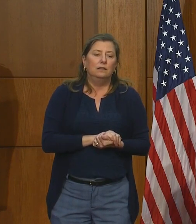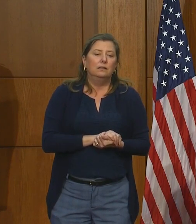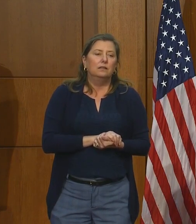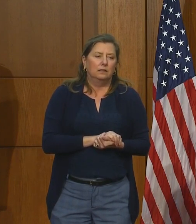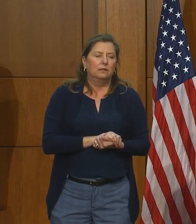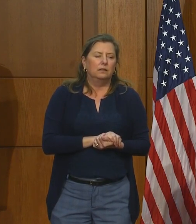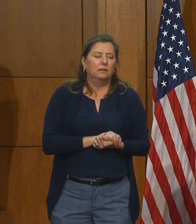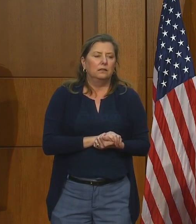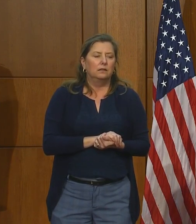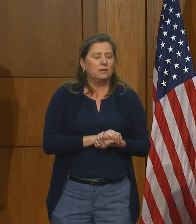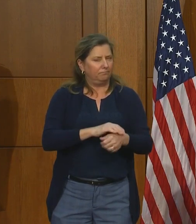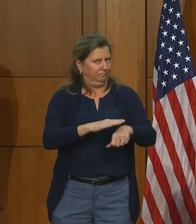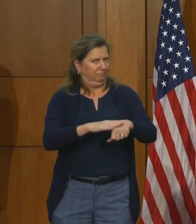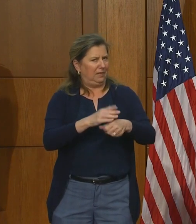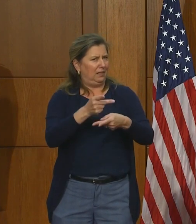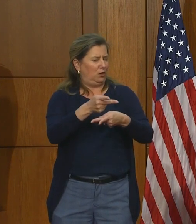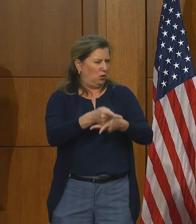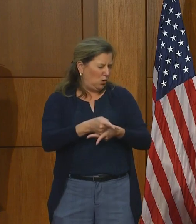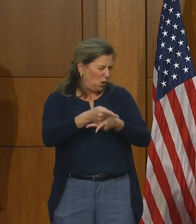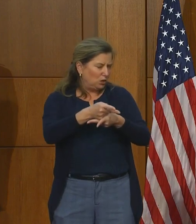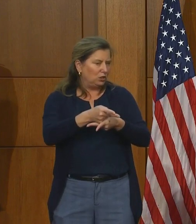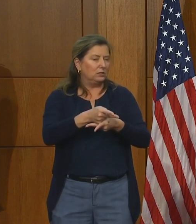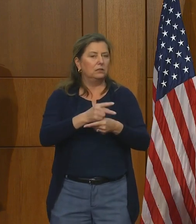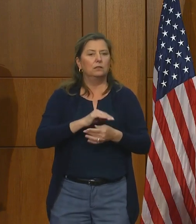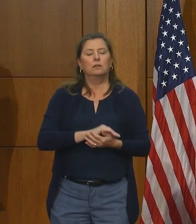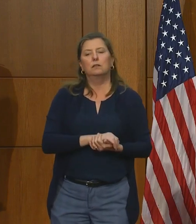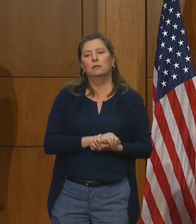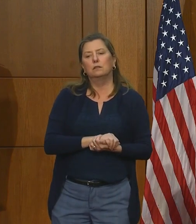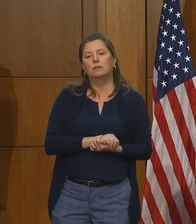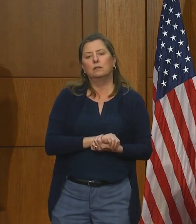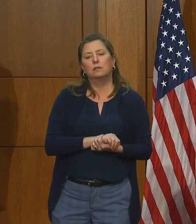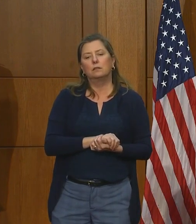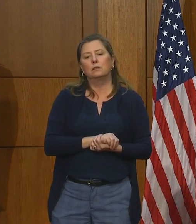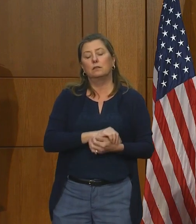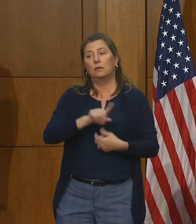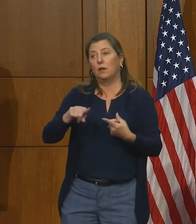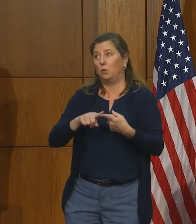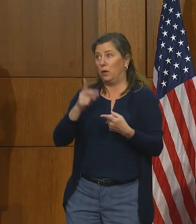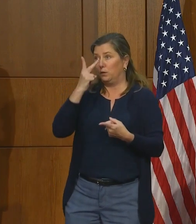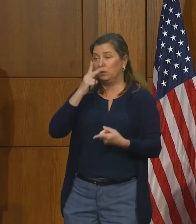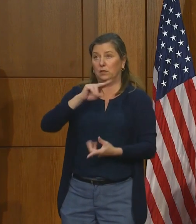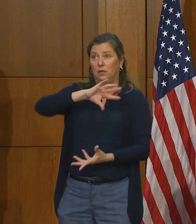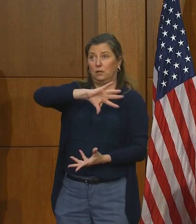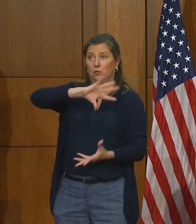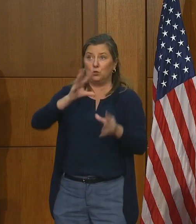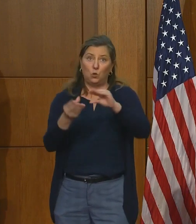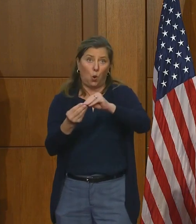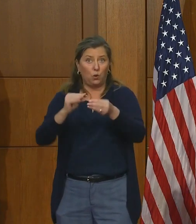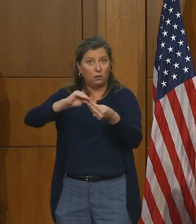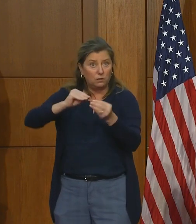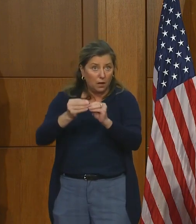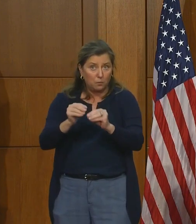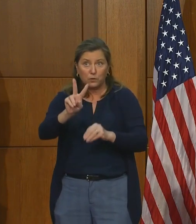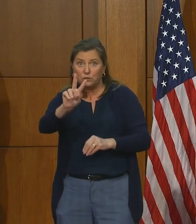TEST I'M ONE OF THE A UNDER